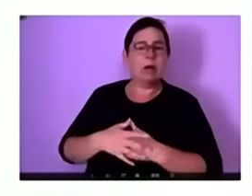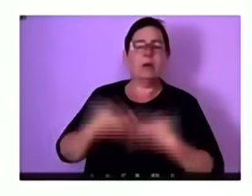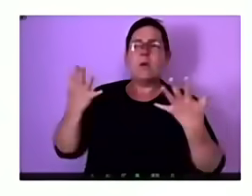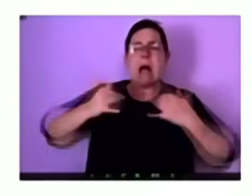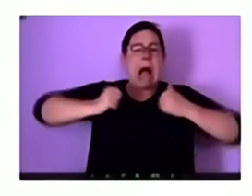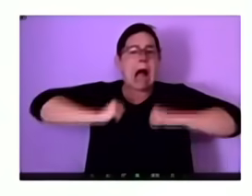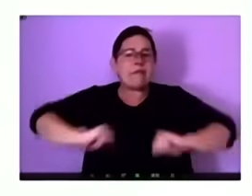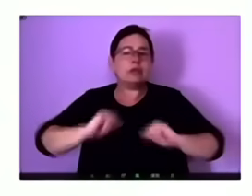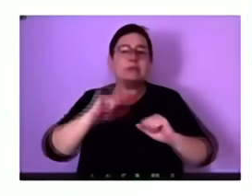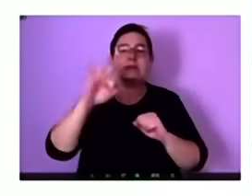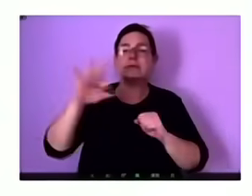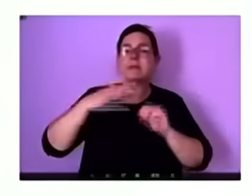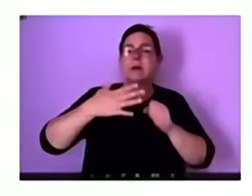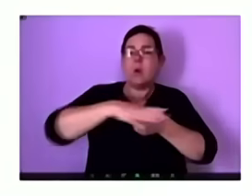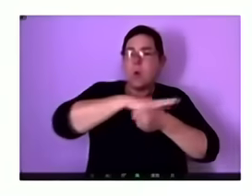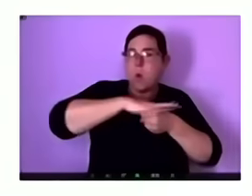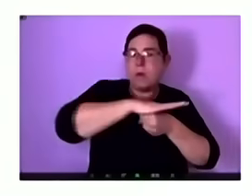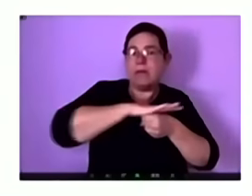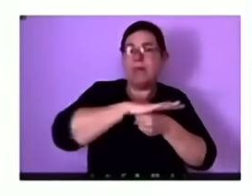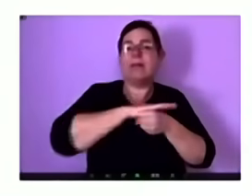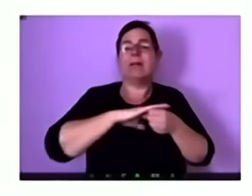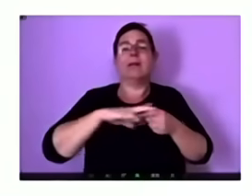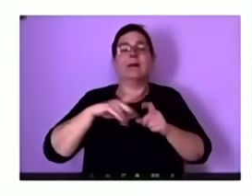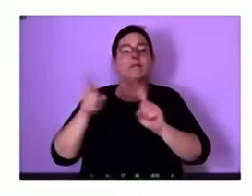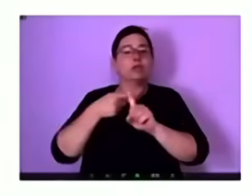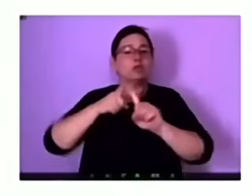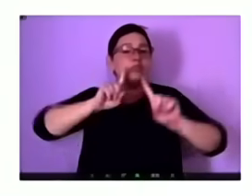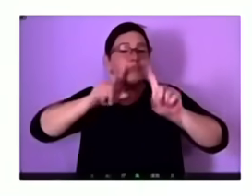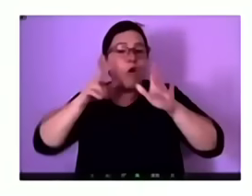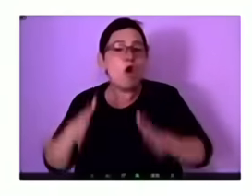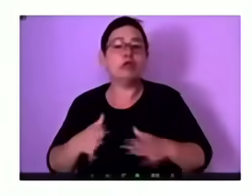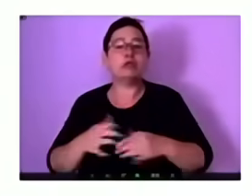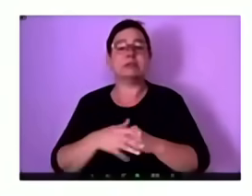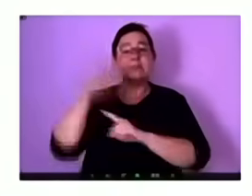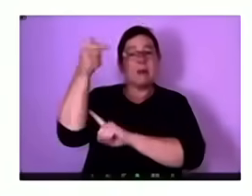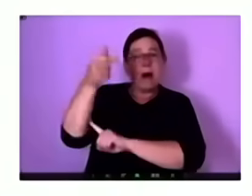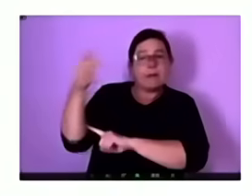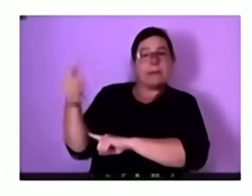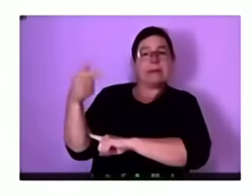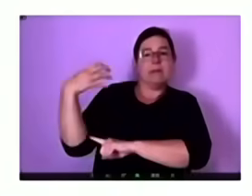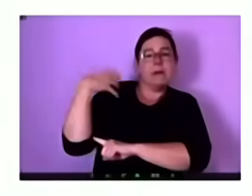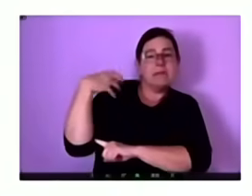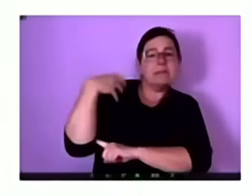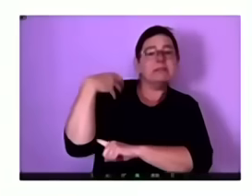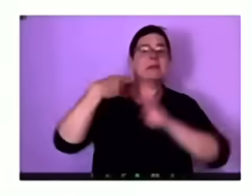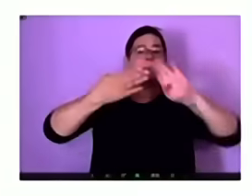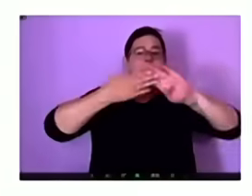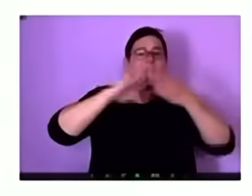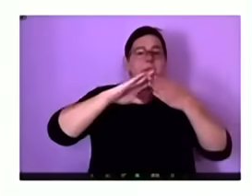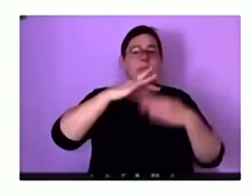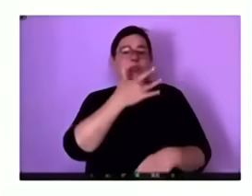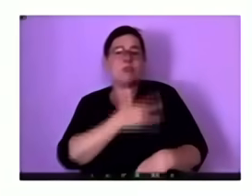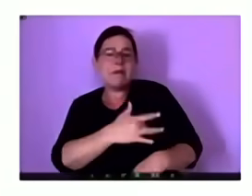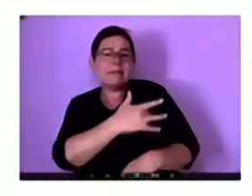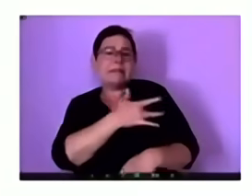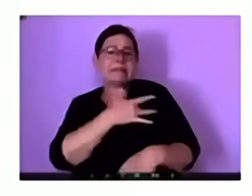CENTRE WAS ACTIVATED LAST NIGHT. WE'VE BEEN ASSISTING MUNICIPALITIES OVERNIGHT AND THROUGHOUT THE DAY.